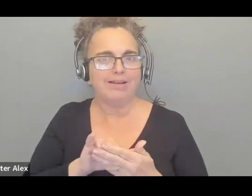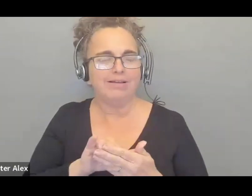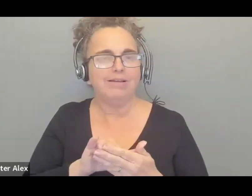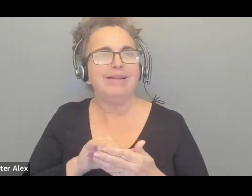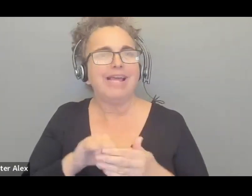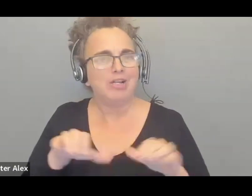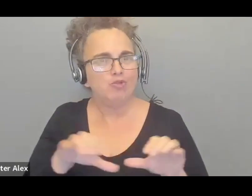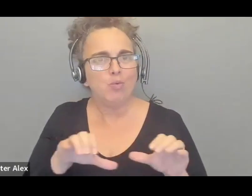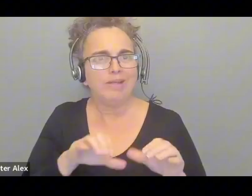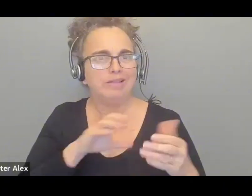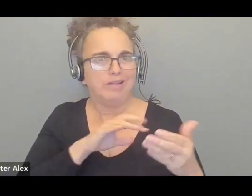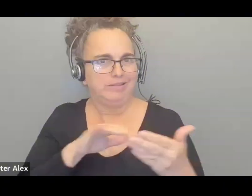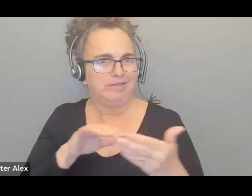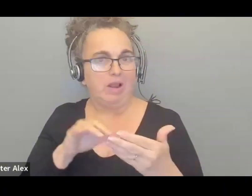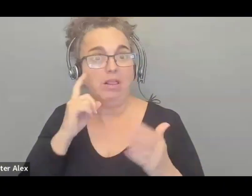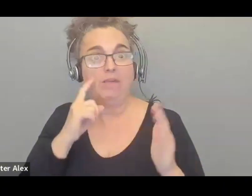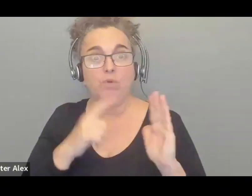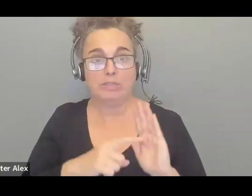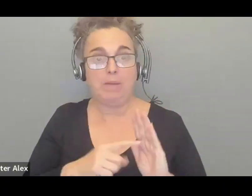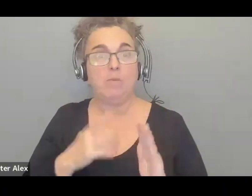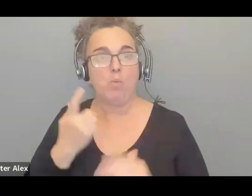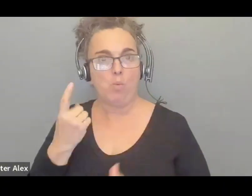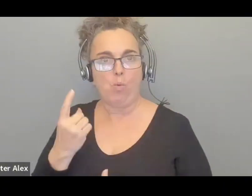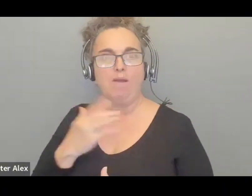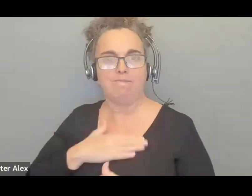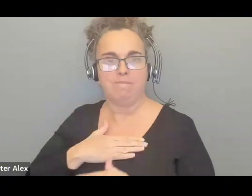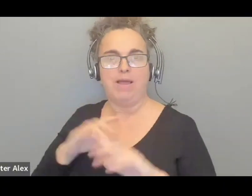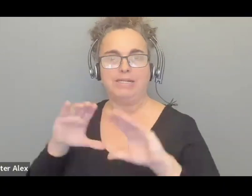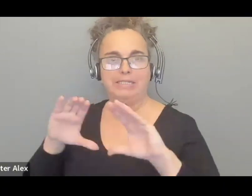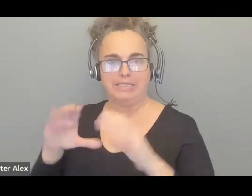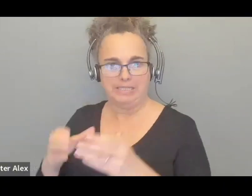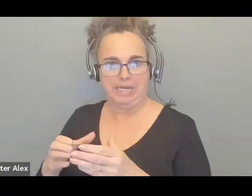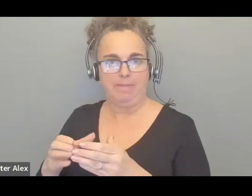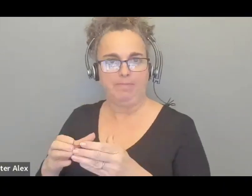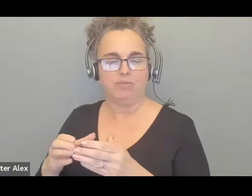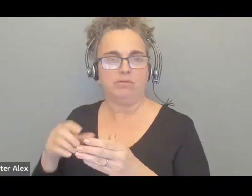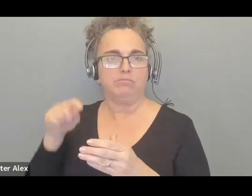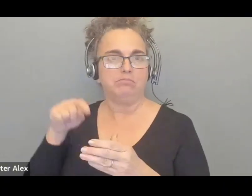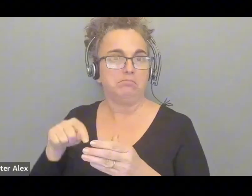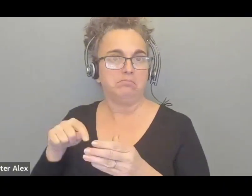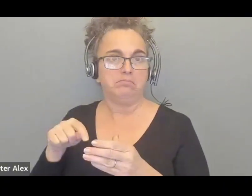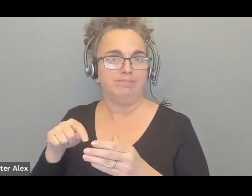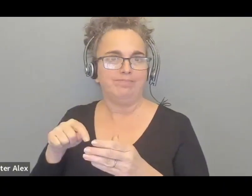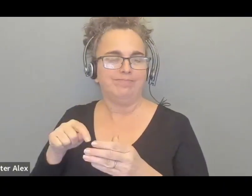So for example, with one of my teams, and this was when I was in a non-accessible role,